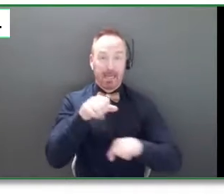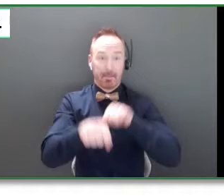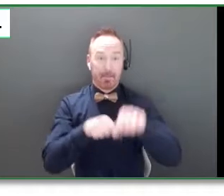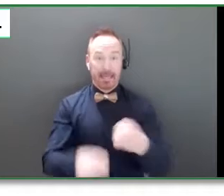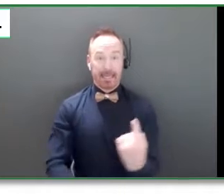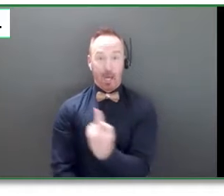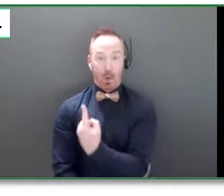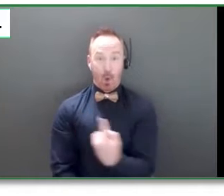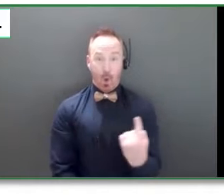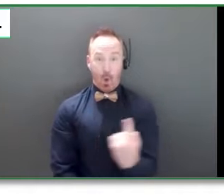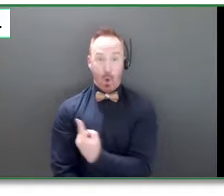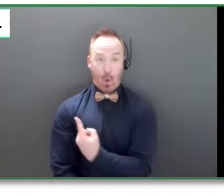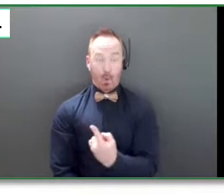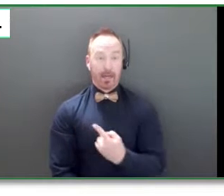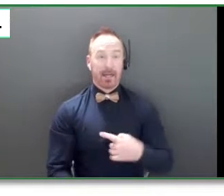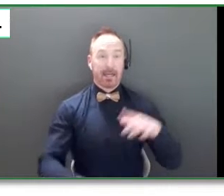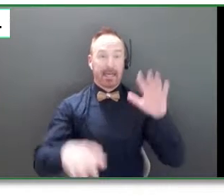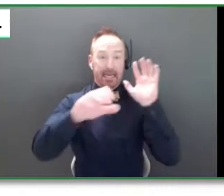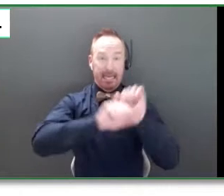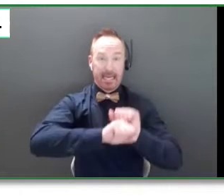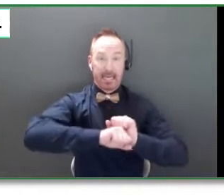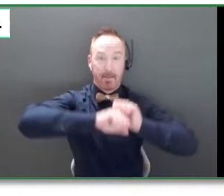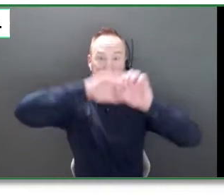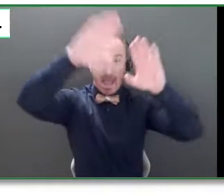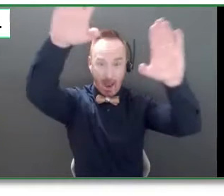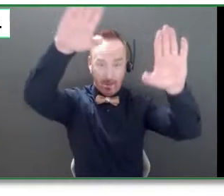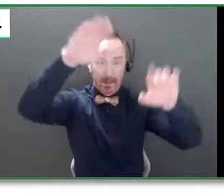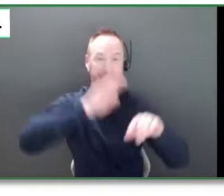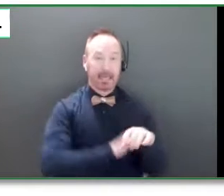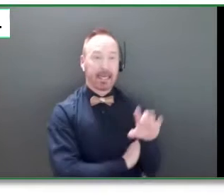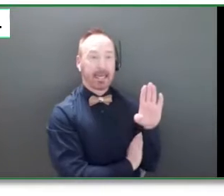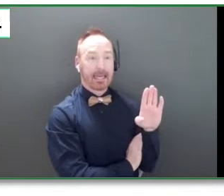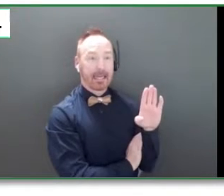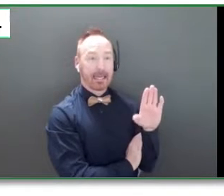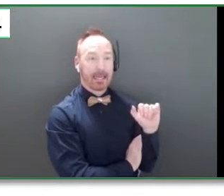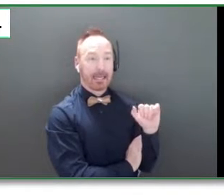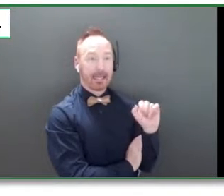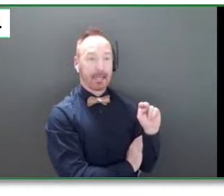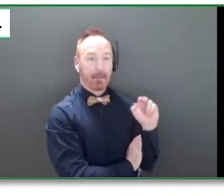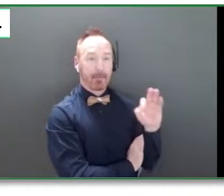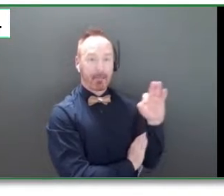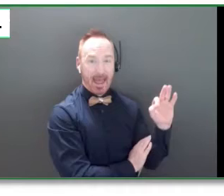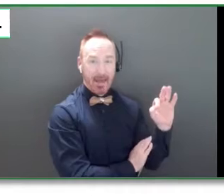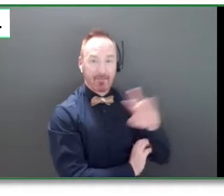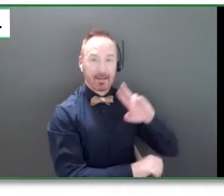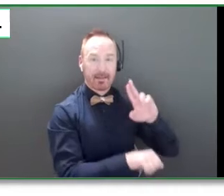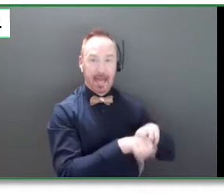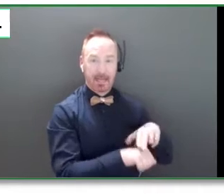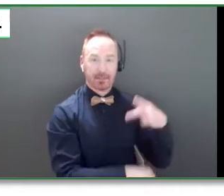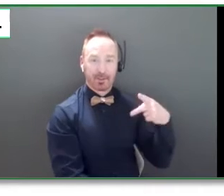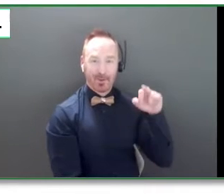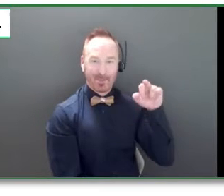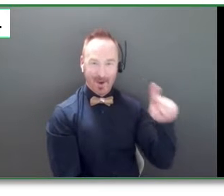of Banff National Park. Next slide.